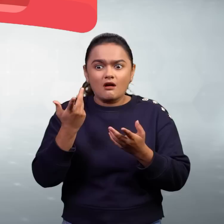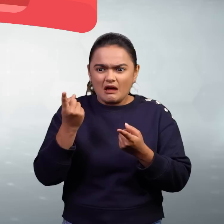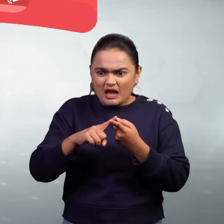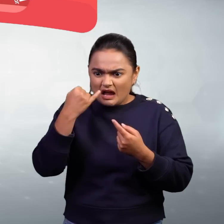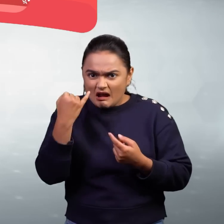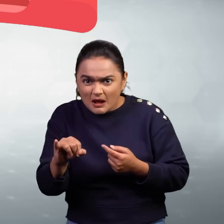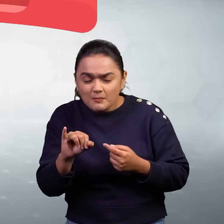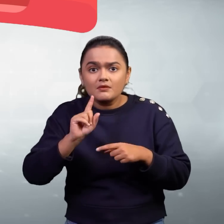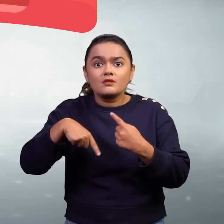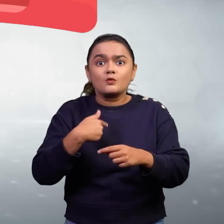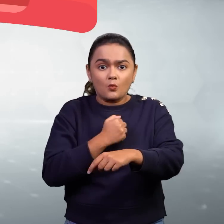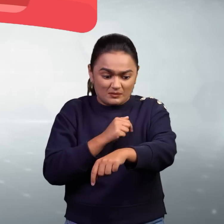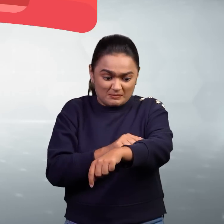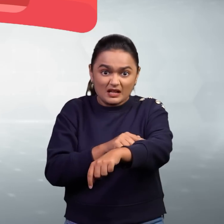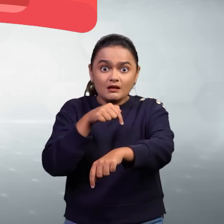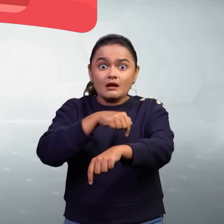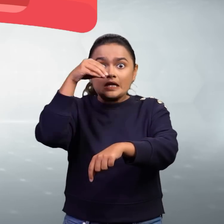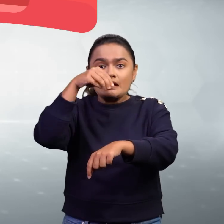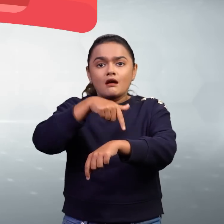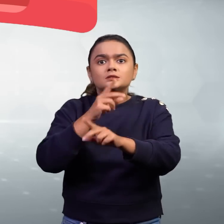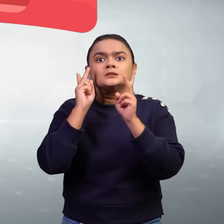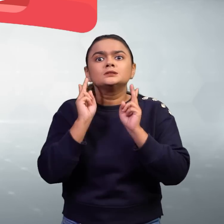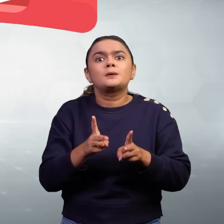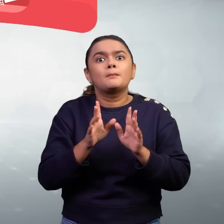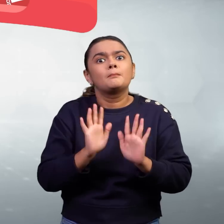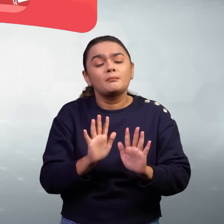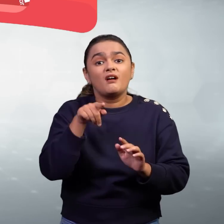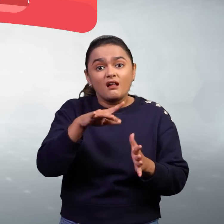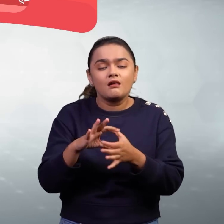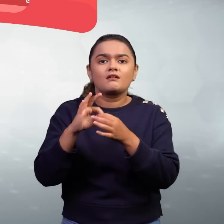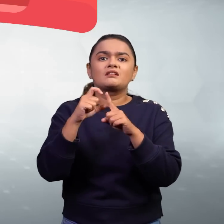glucose remains in the blood, leading to diabetes (Madhumeh Rog).